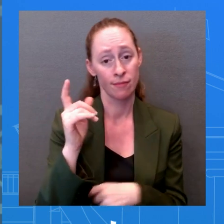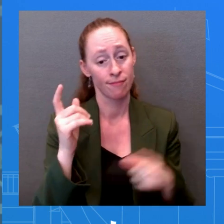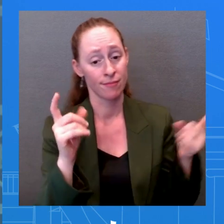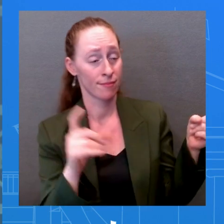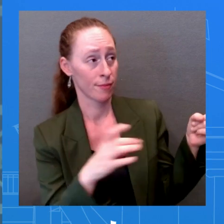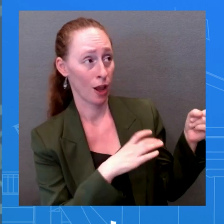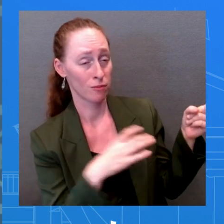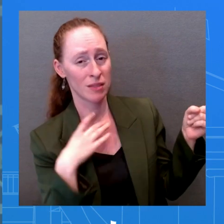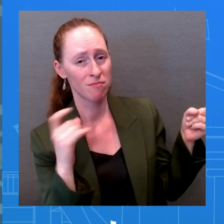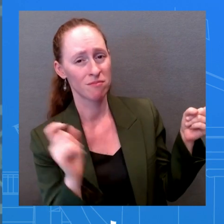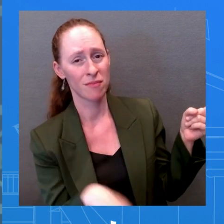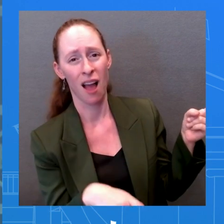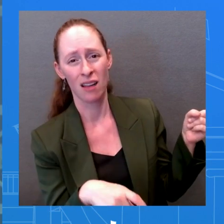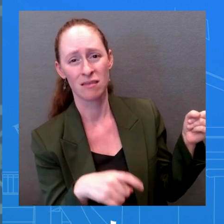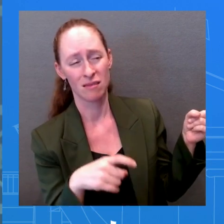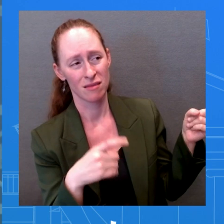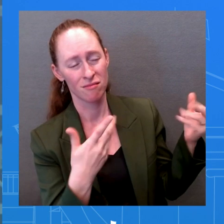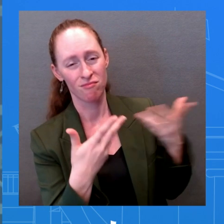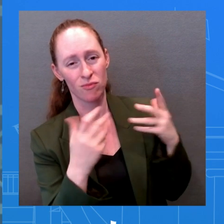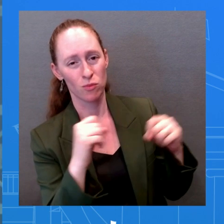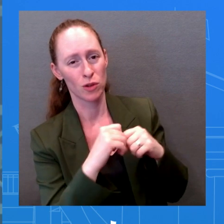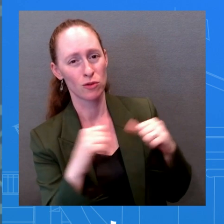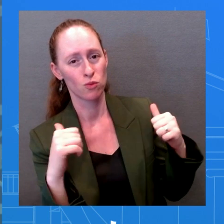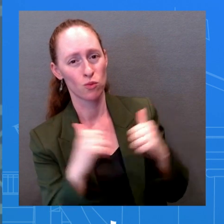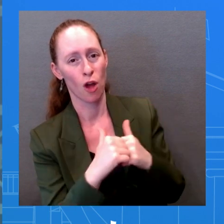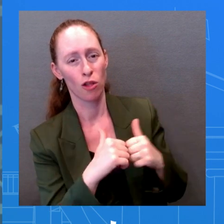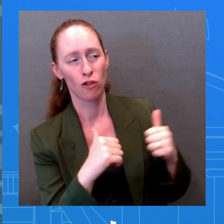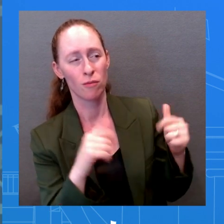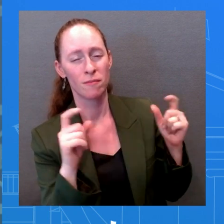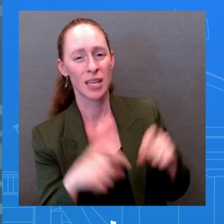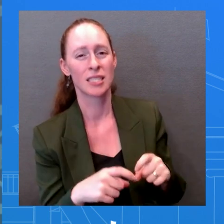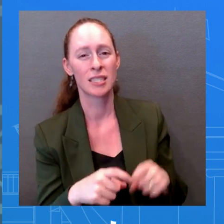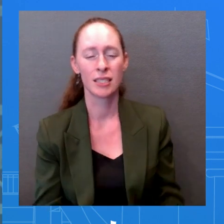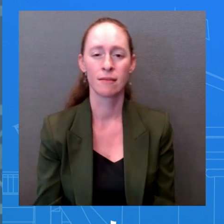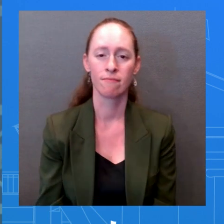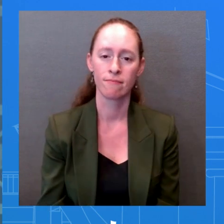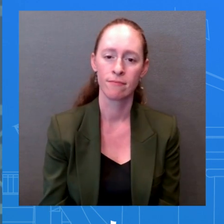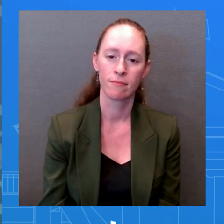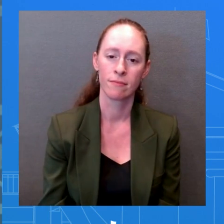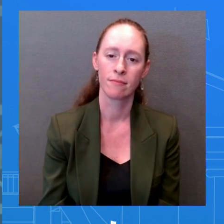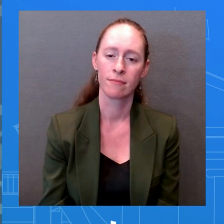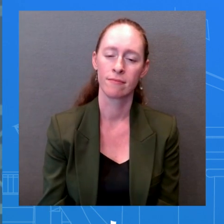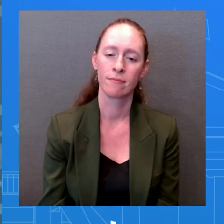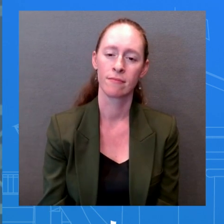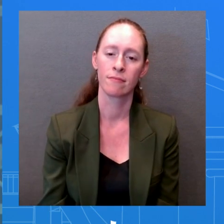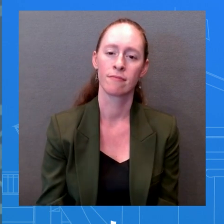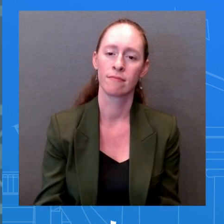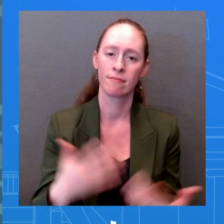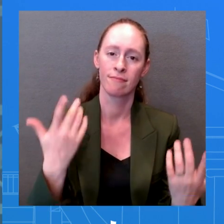on fixing this immigration system. And what we're seeing from Republican governors